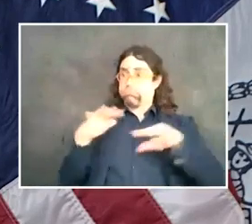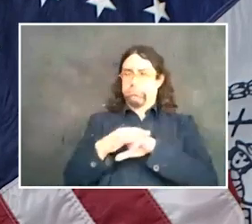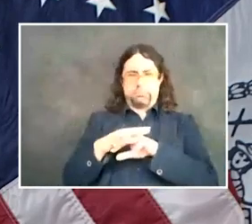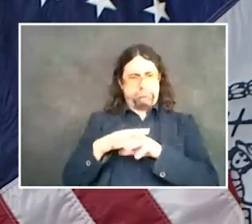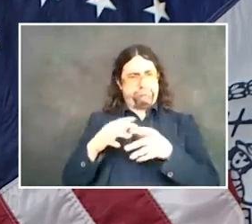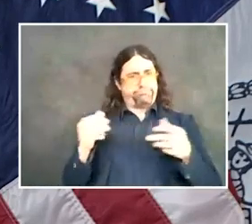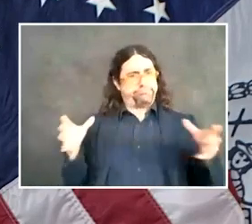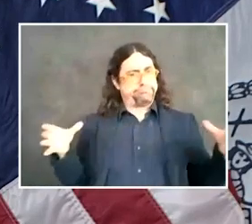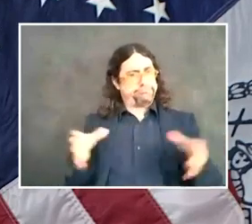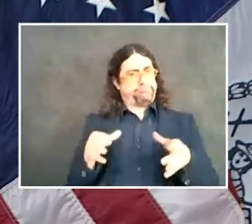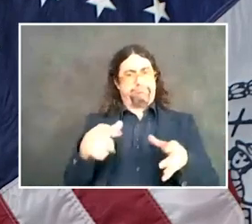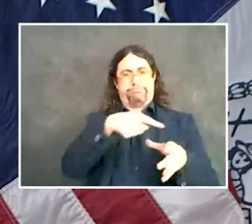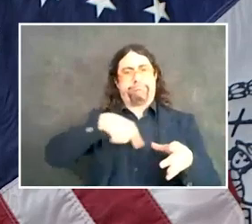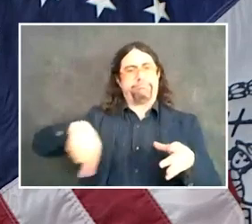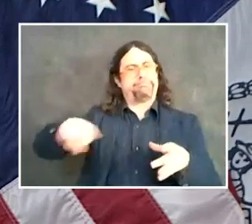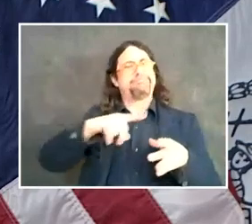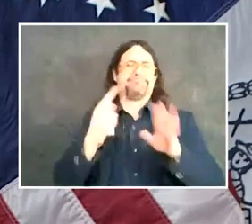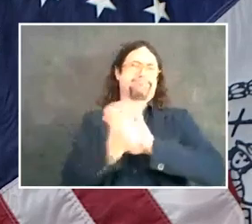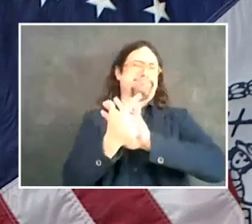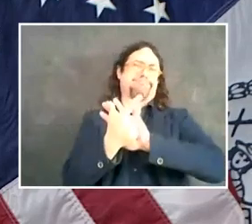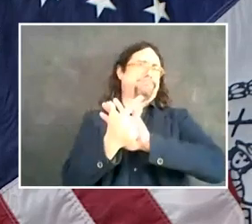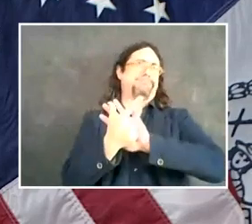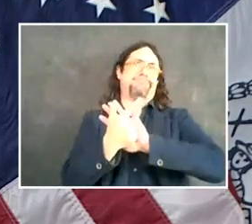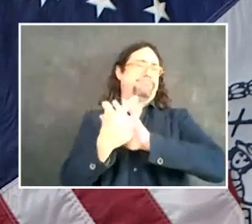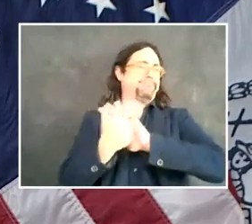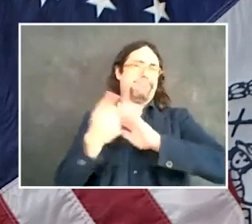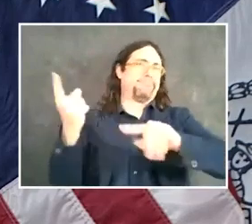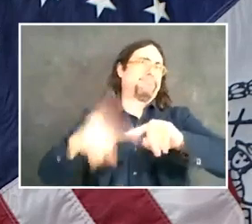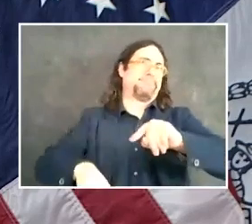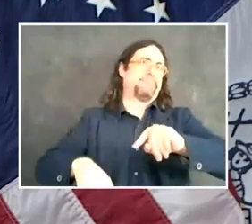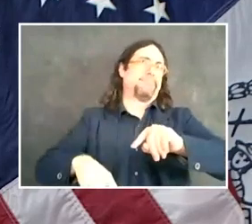KNOW, A BLANKET IN THE PARK